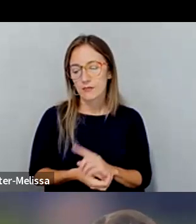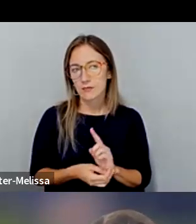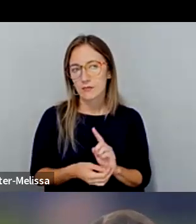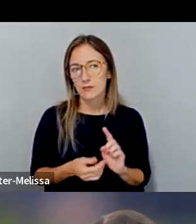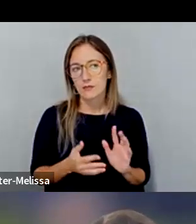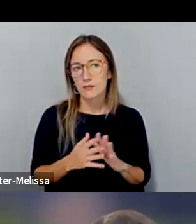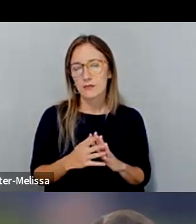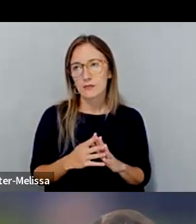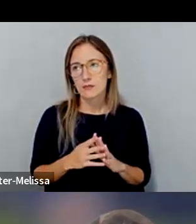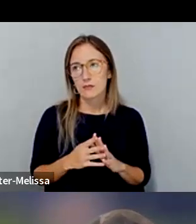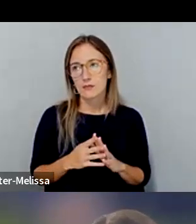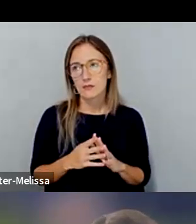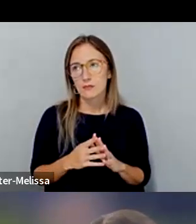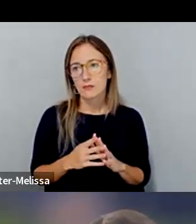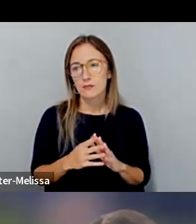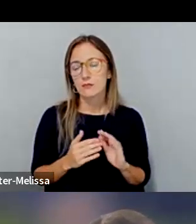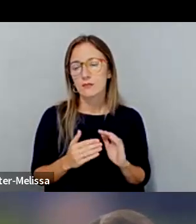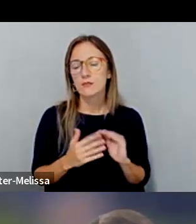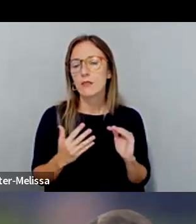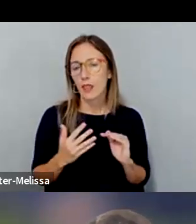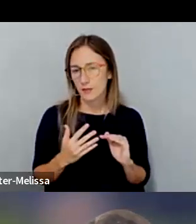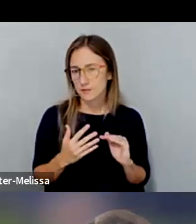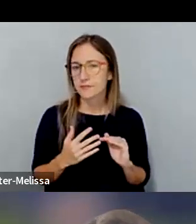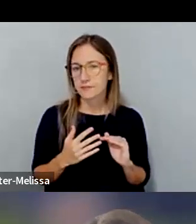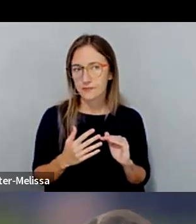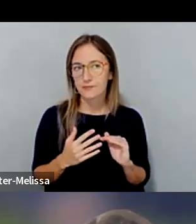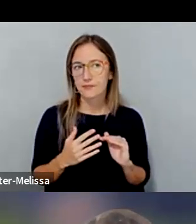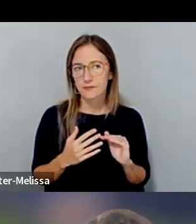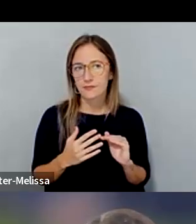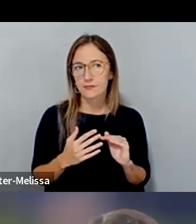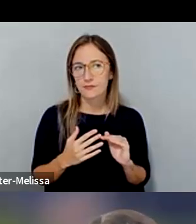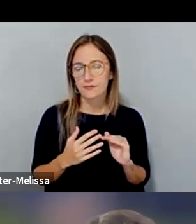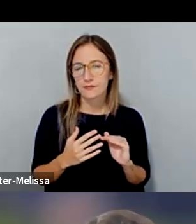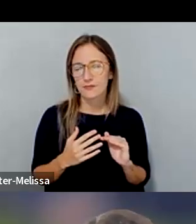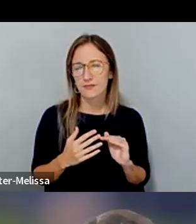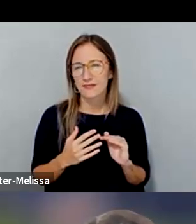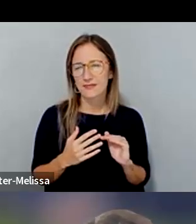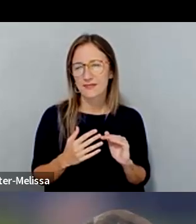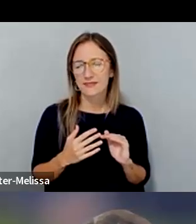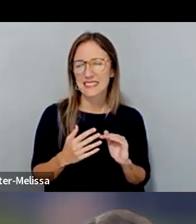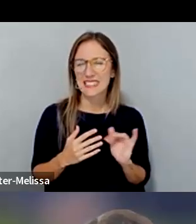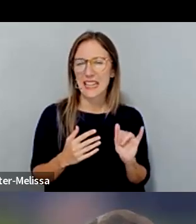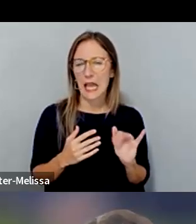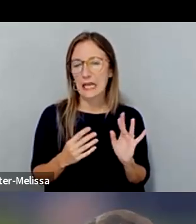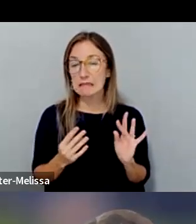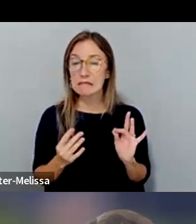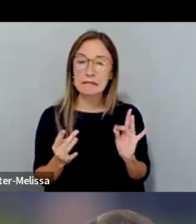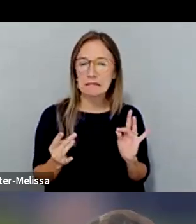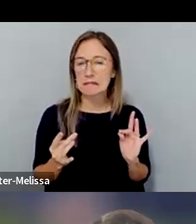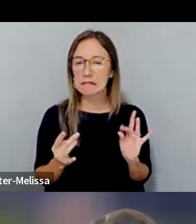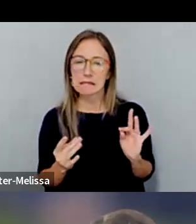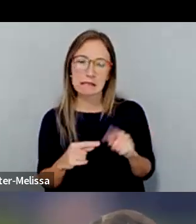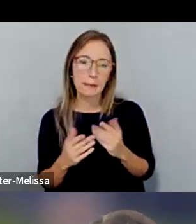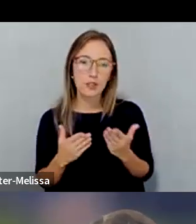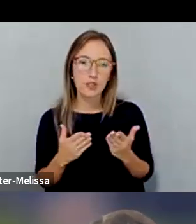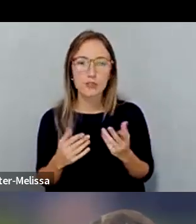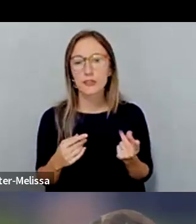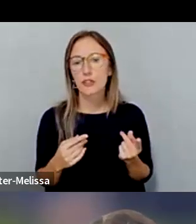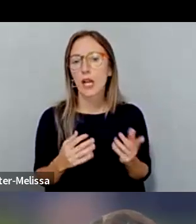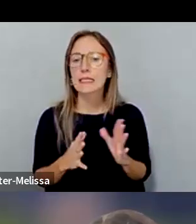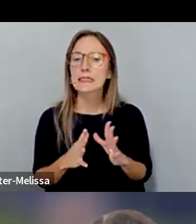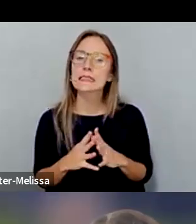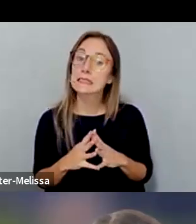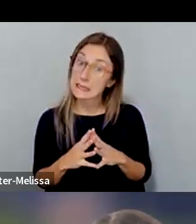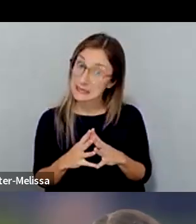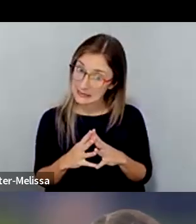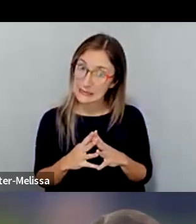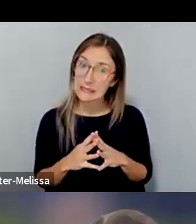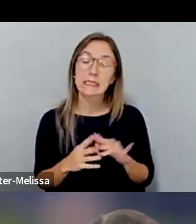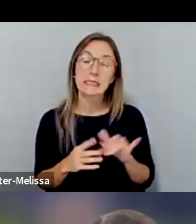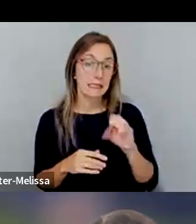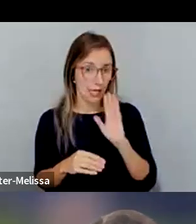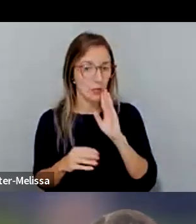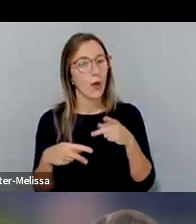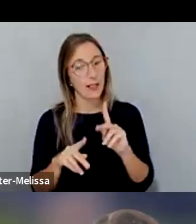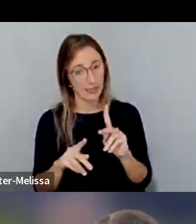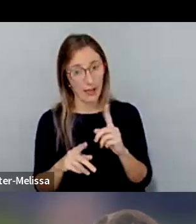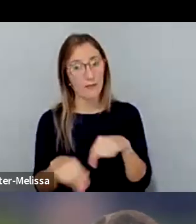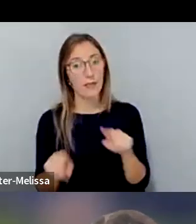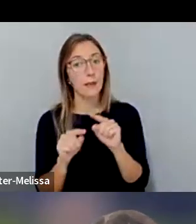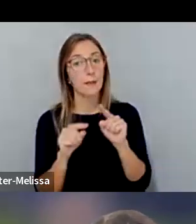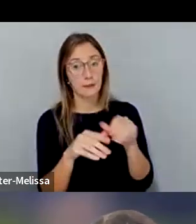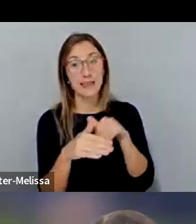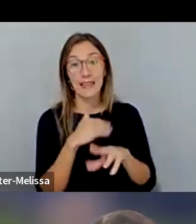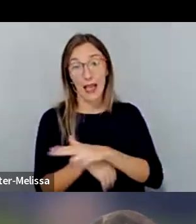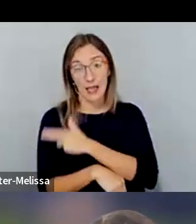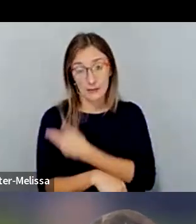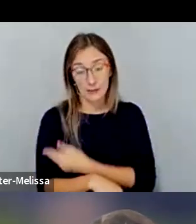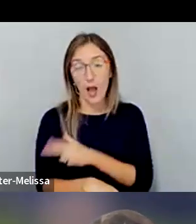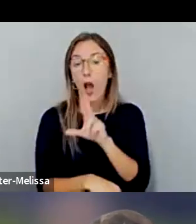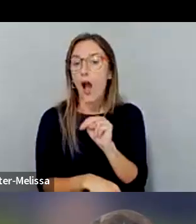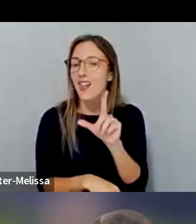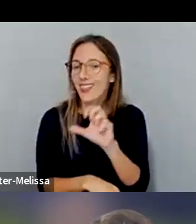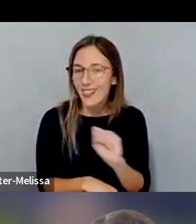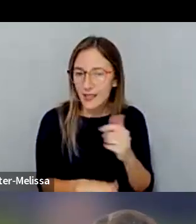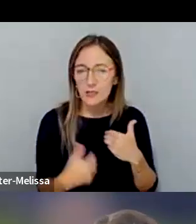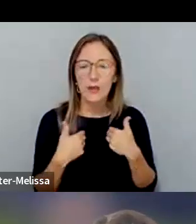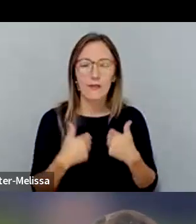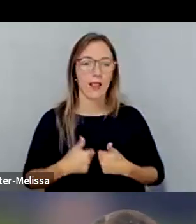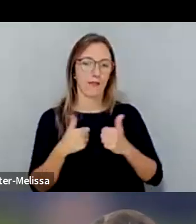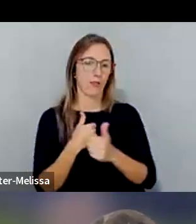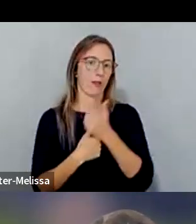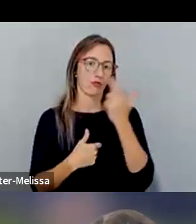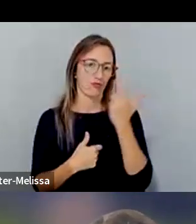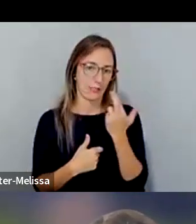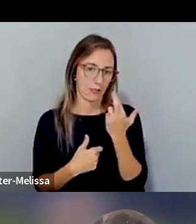incorrect.